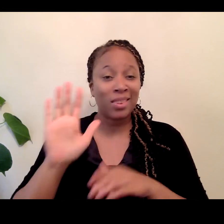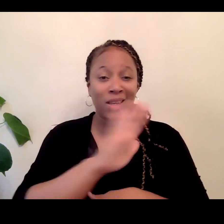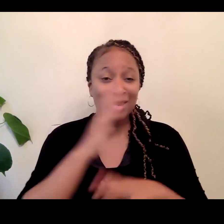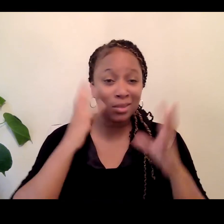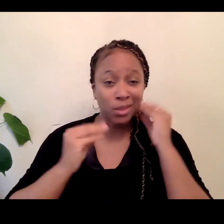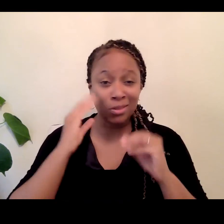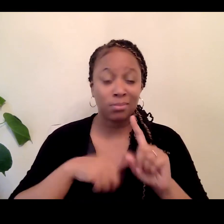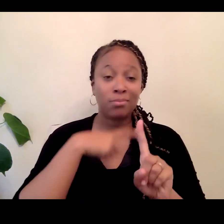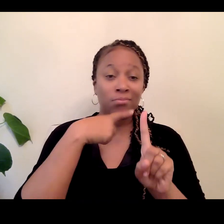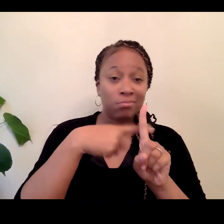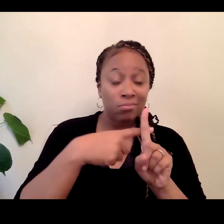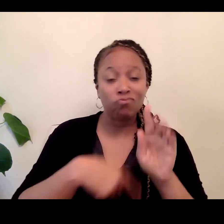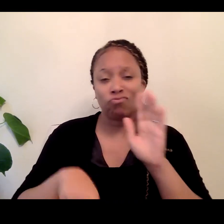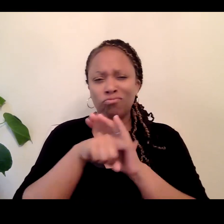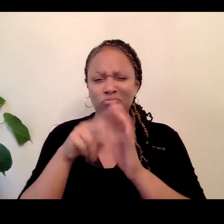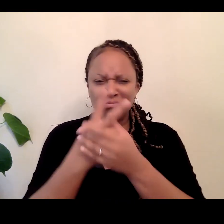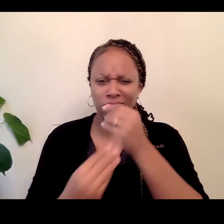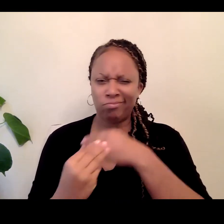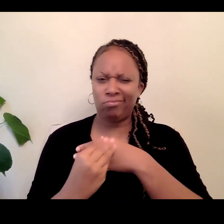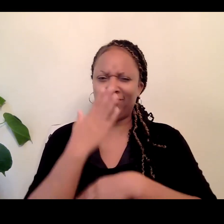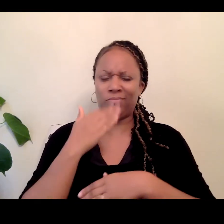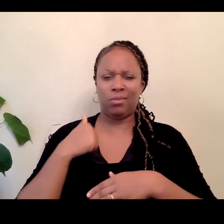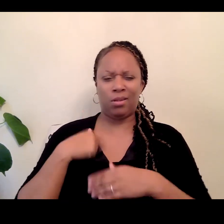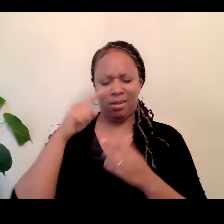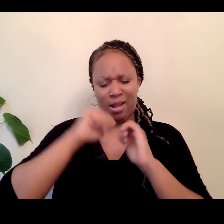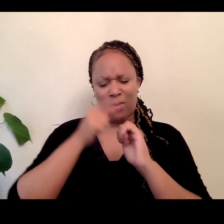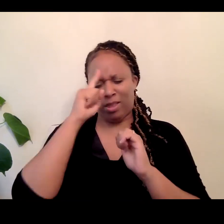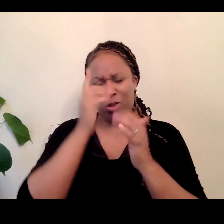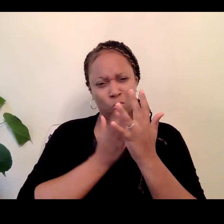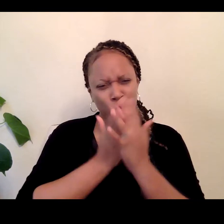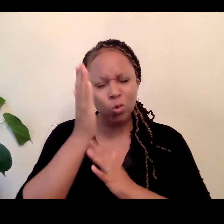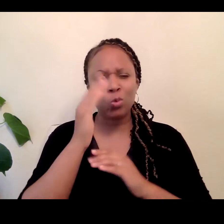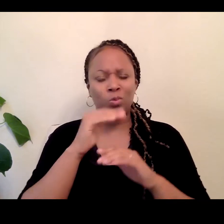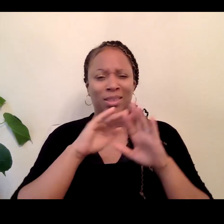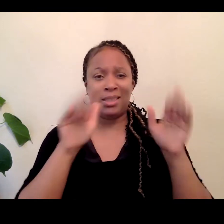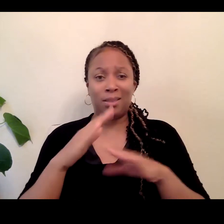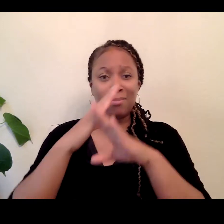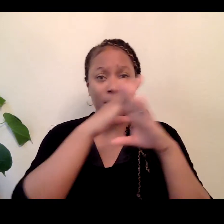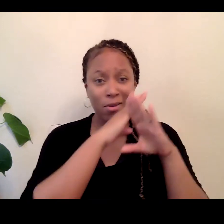Their experiences, whether good or bad, influence us on how we think through system barriers